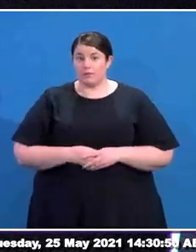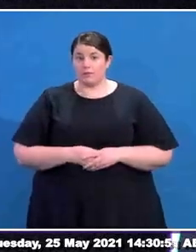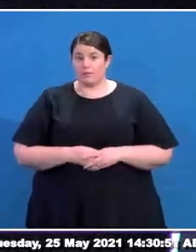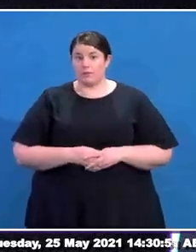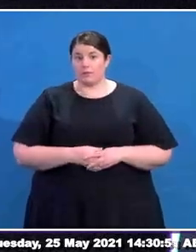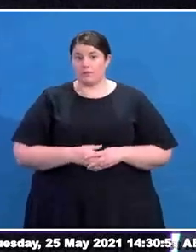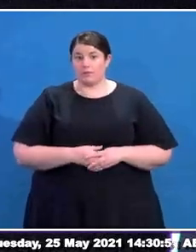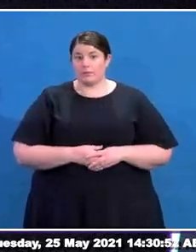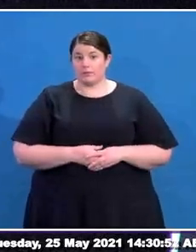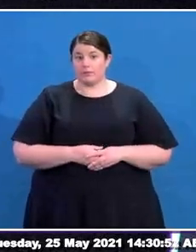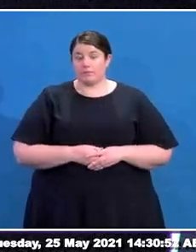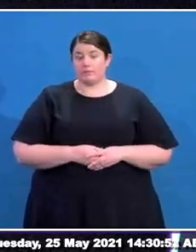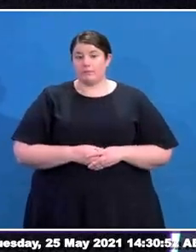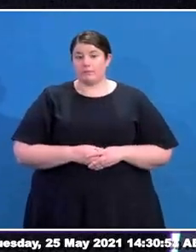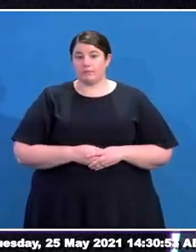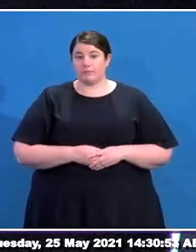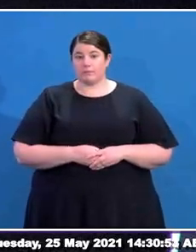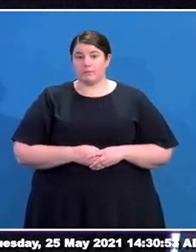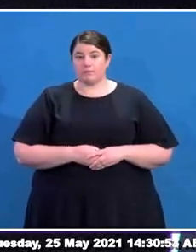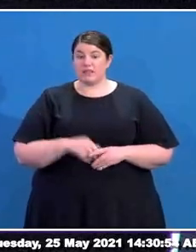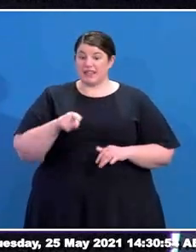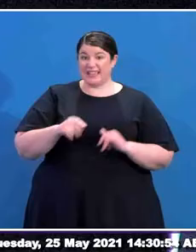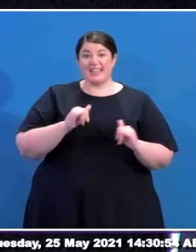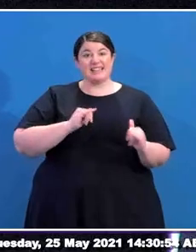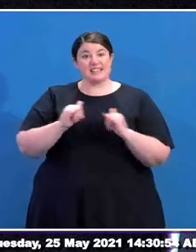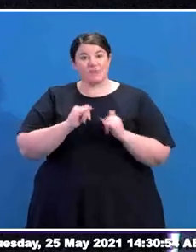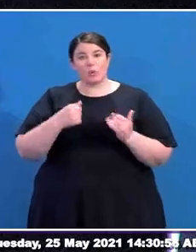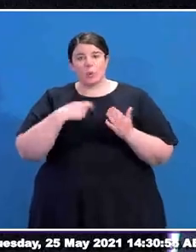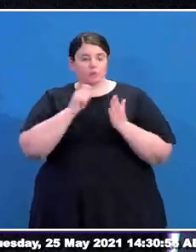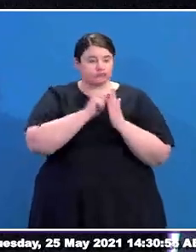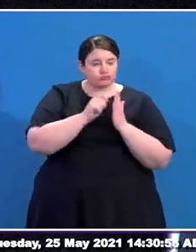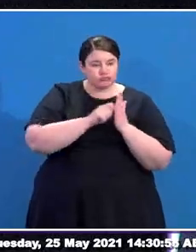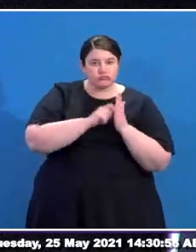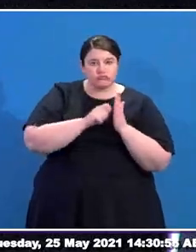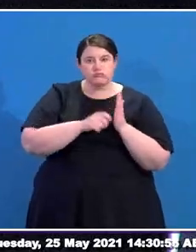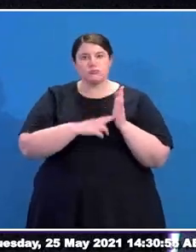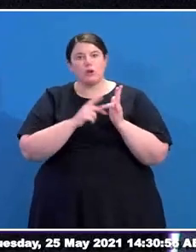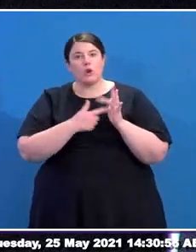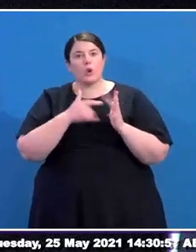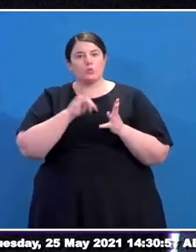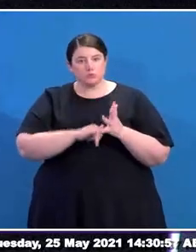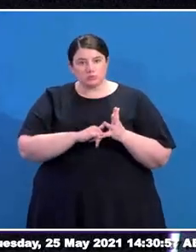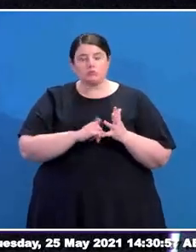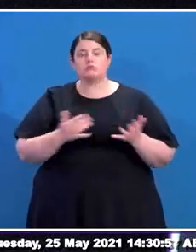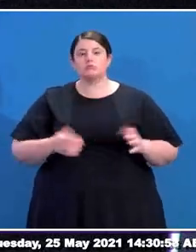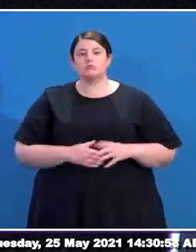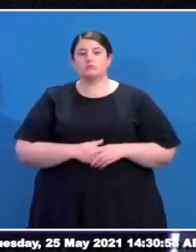That interview, I make notes. I ask them to --- so I will type that up.